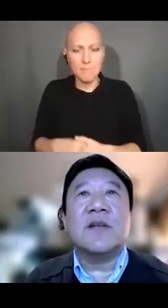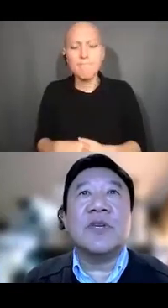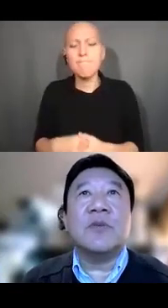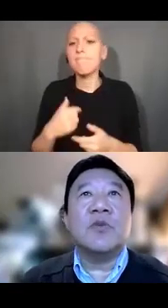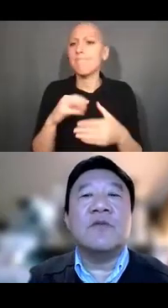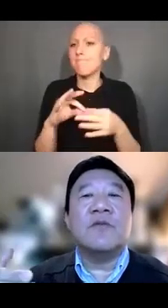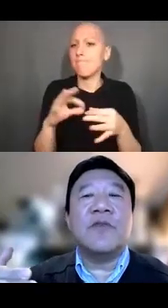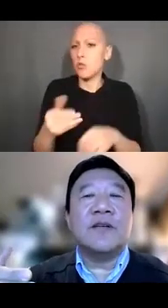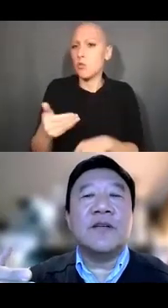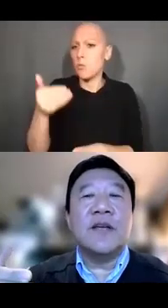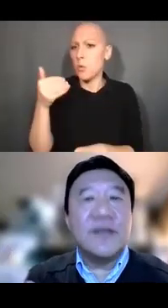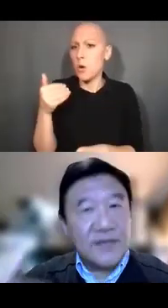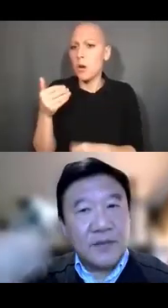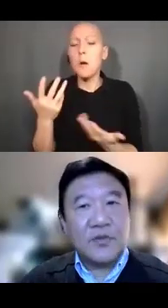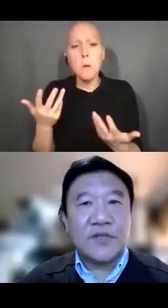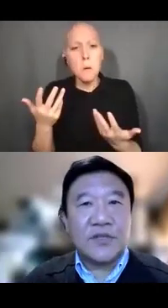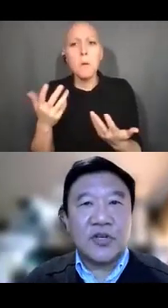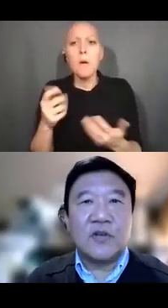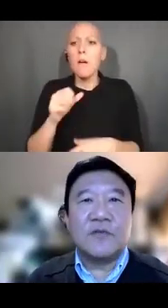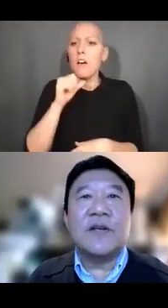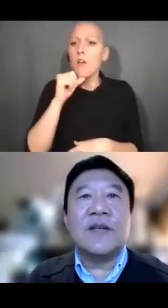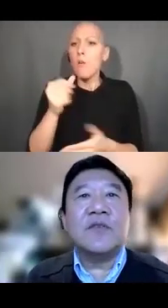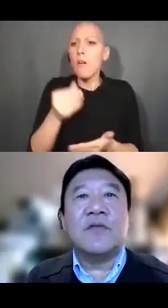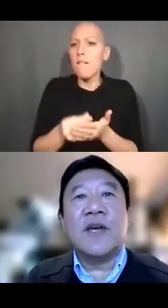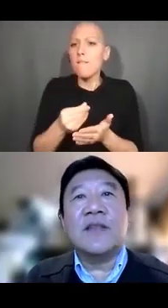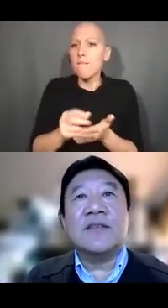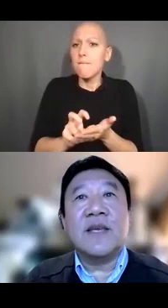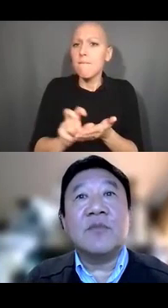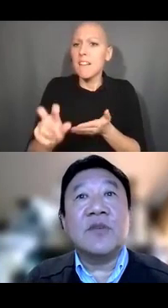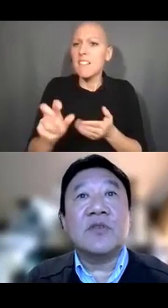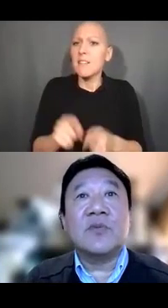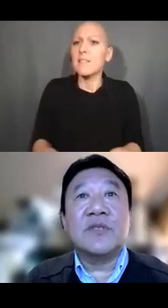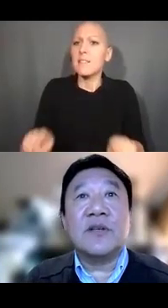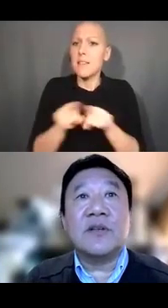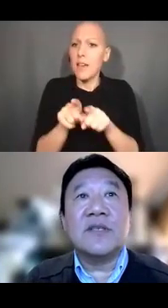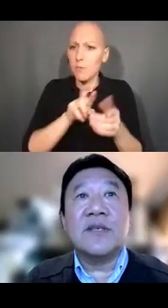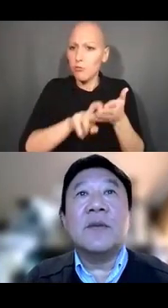we wouldn't fund the same research over to find the same research results,